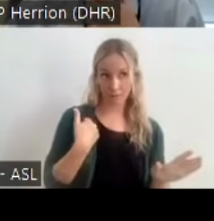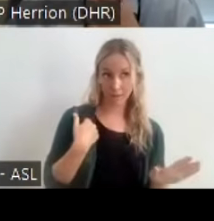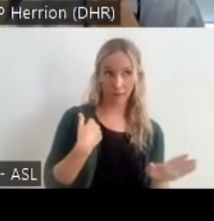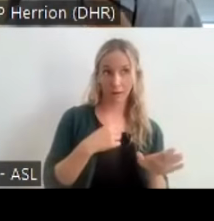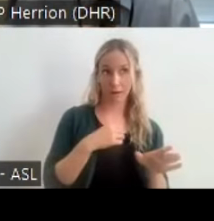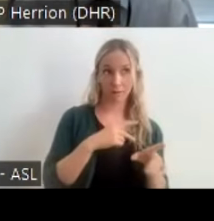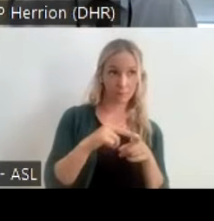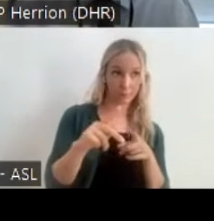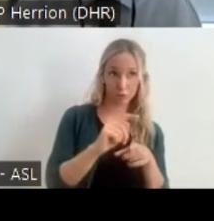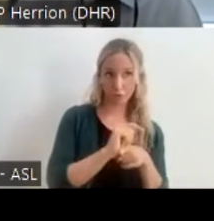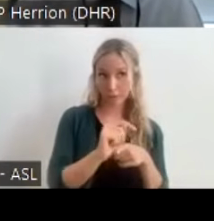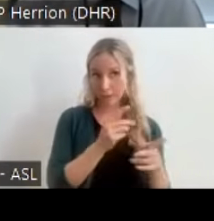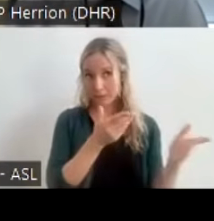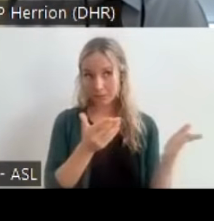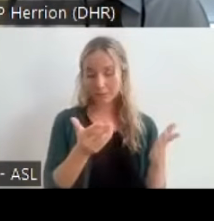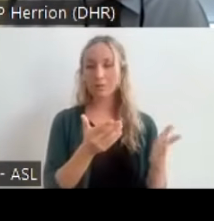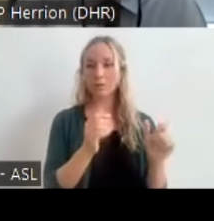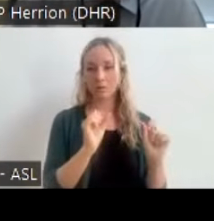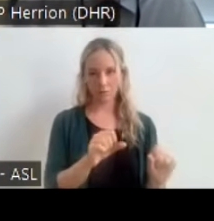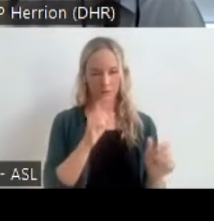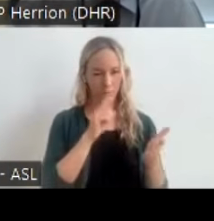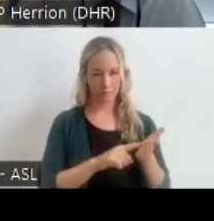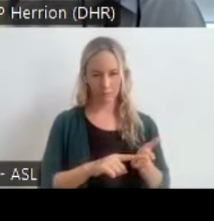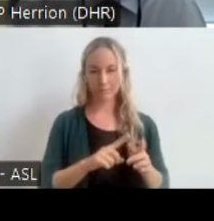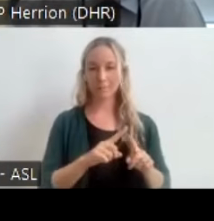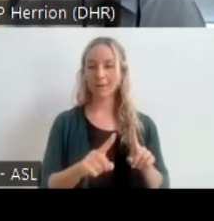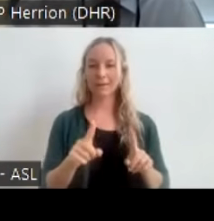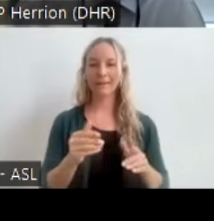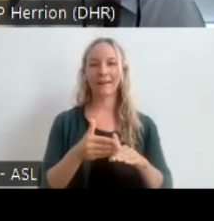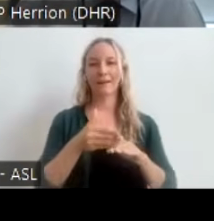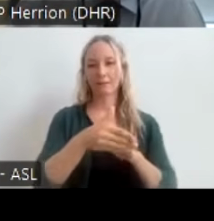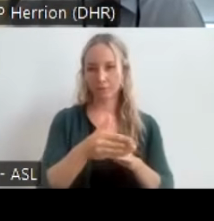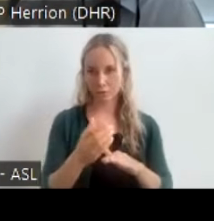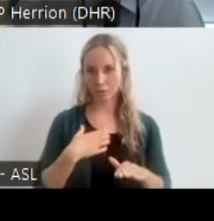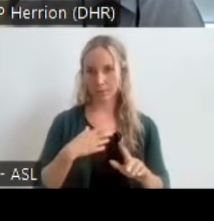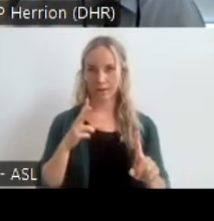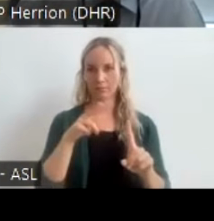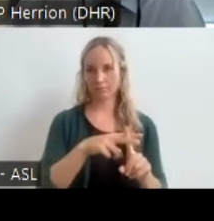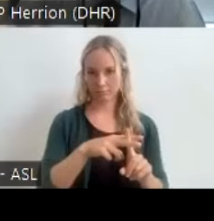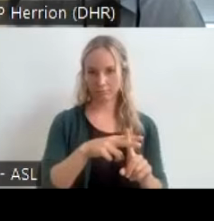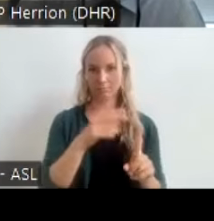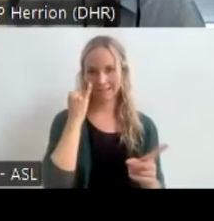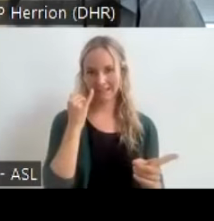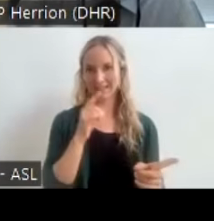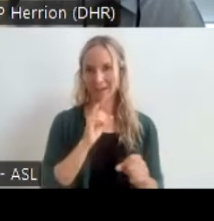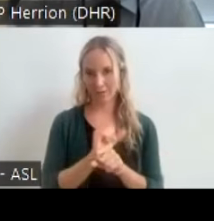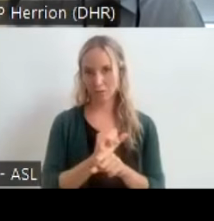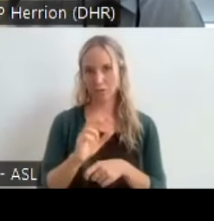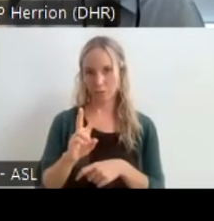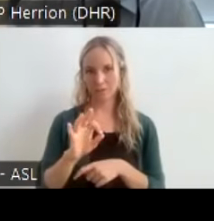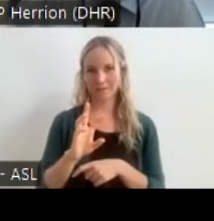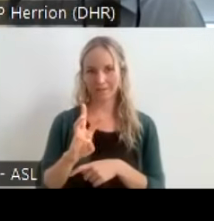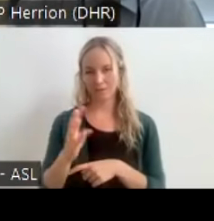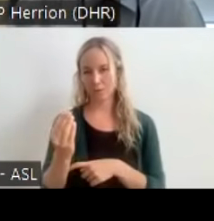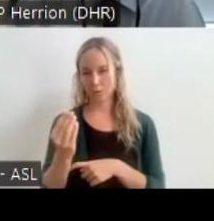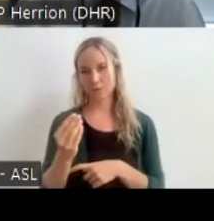not it's a 296,14 dog or not,